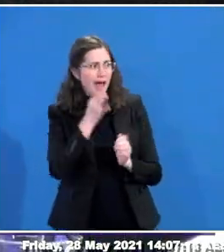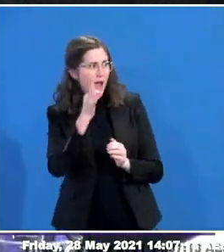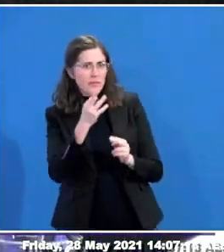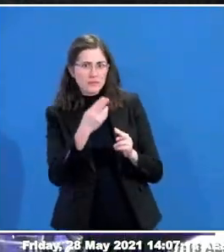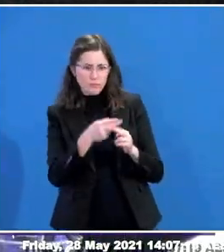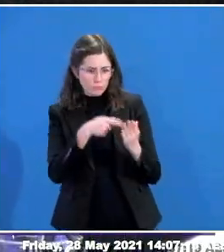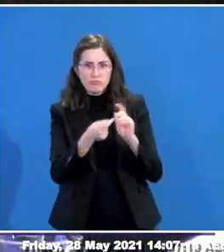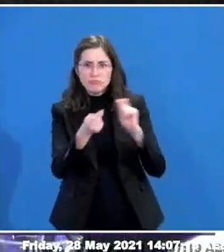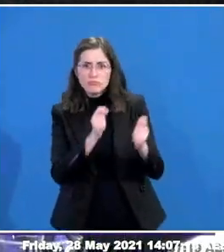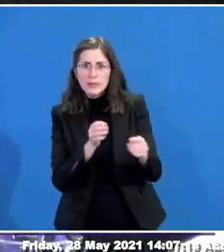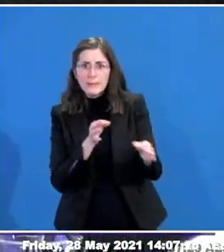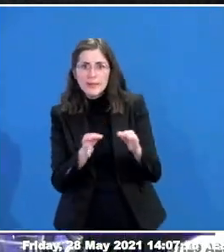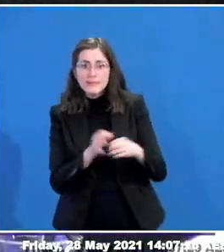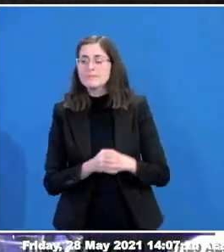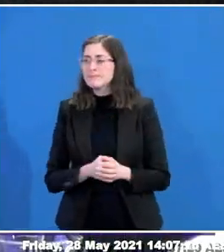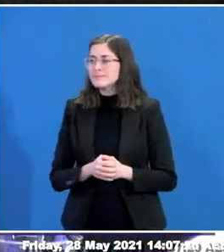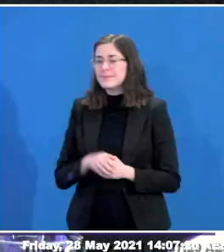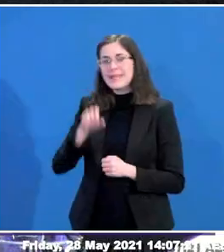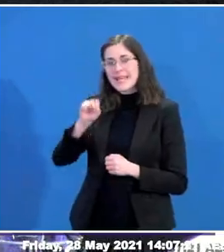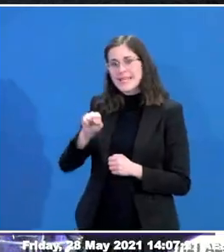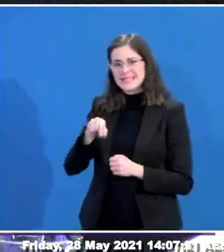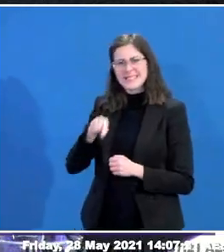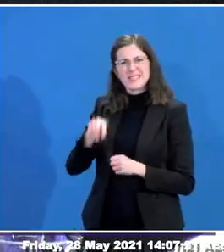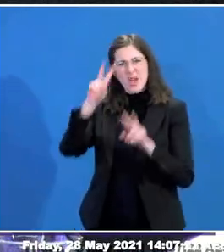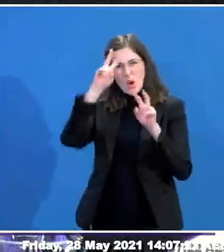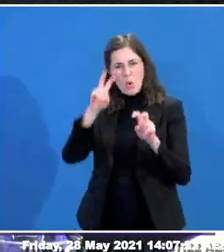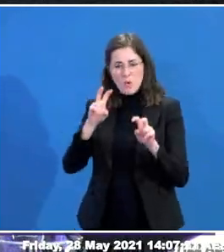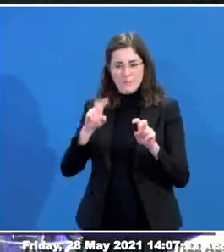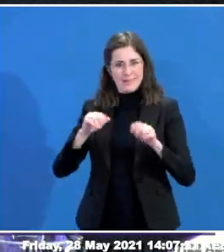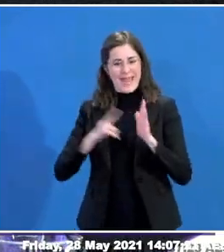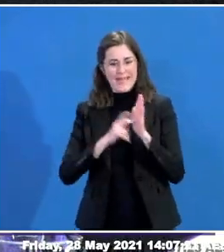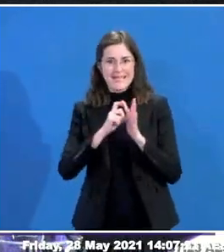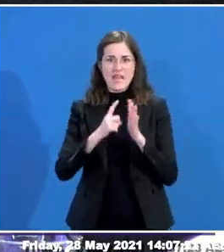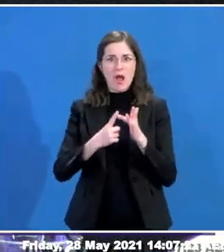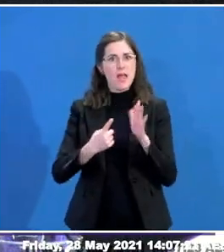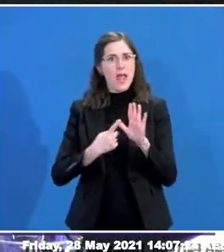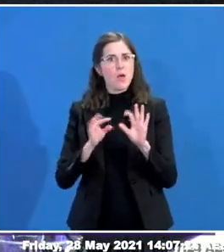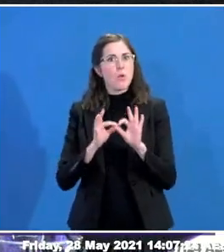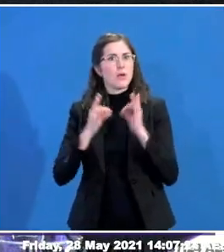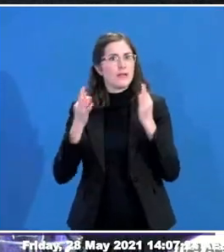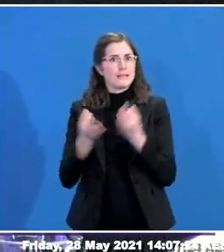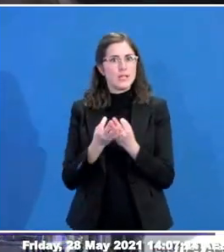MR McNAUGHTON: Yes, we call that an agency-initiated plan review, and we do those things quite regularly in such circumstance.